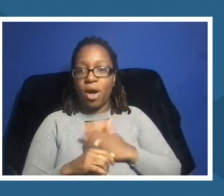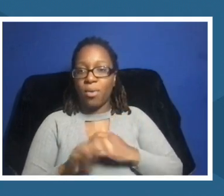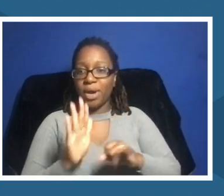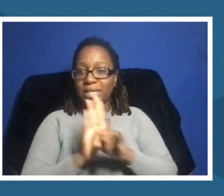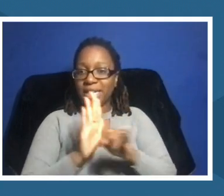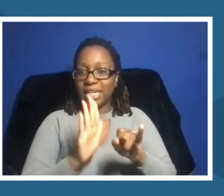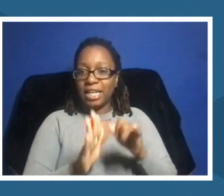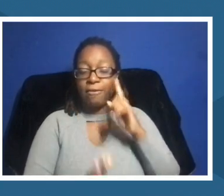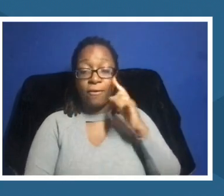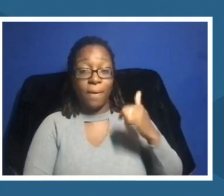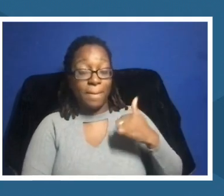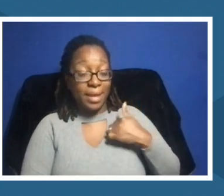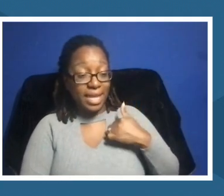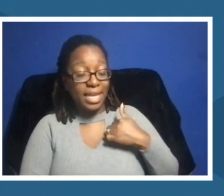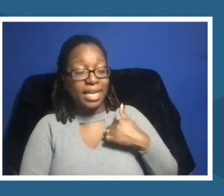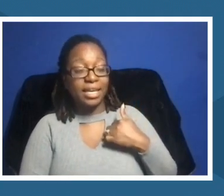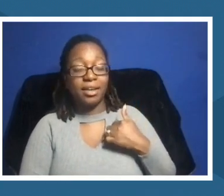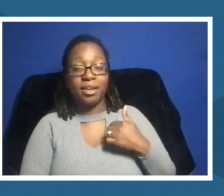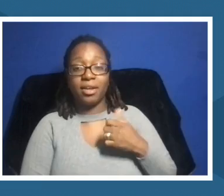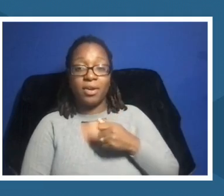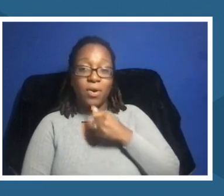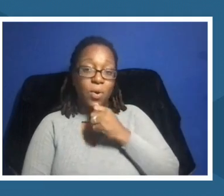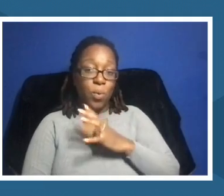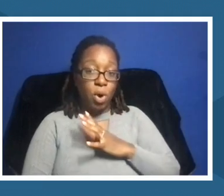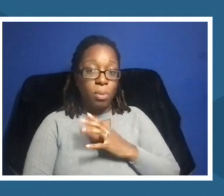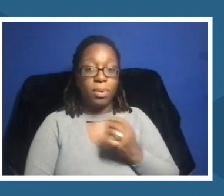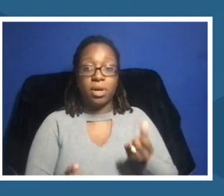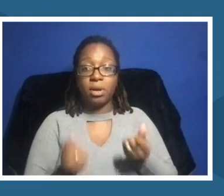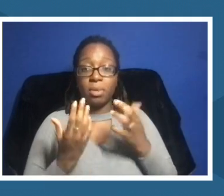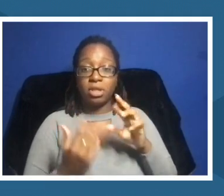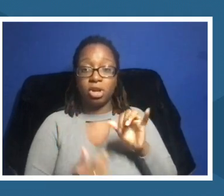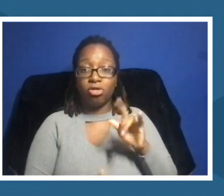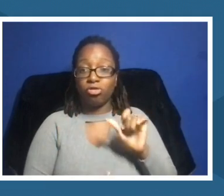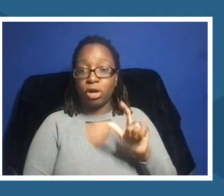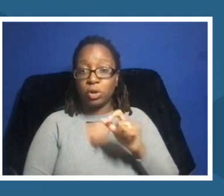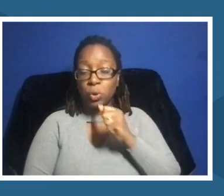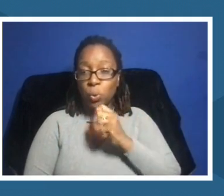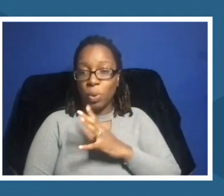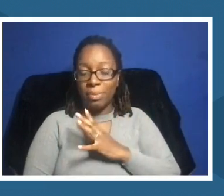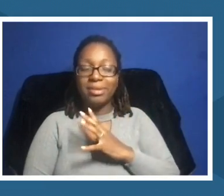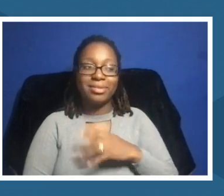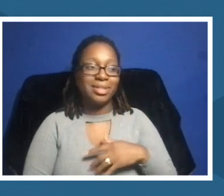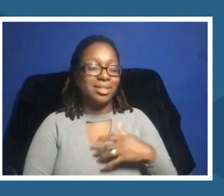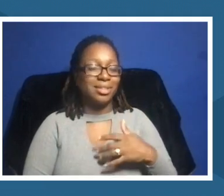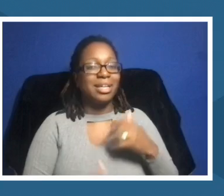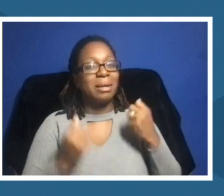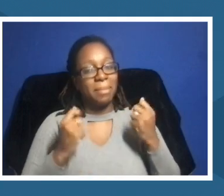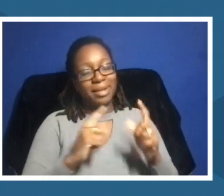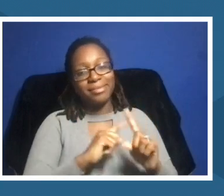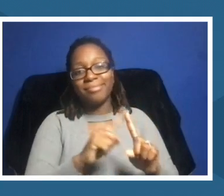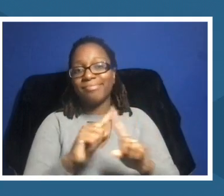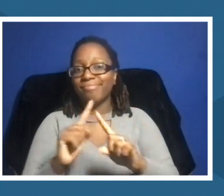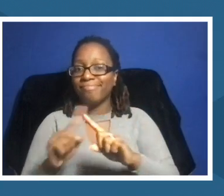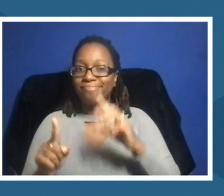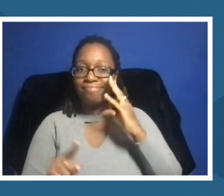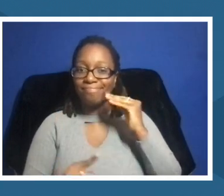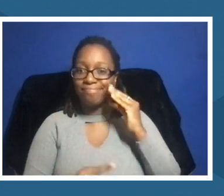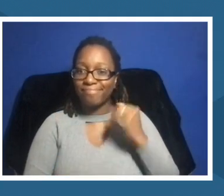as a female multi-racial woman there are very different experiences um and i've had a